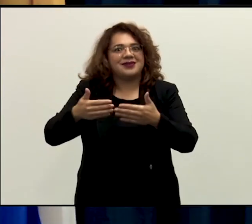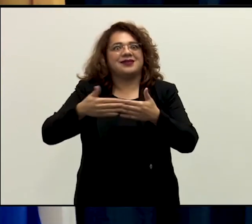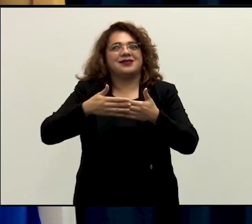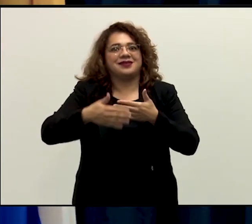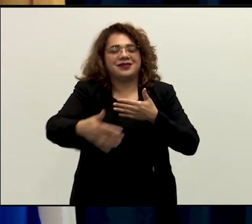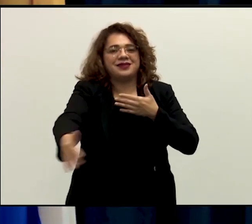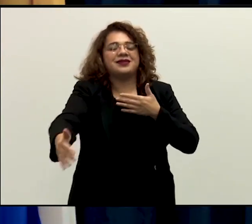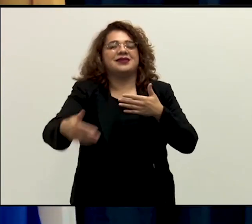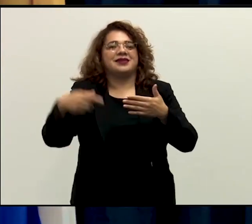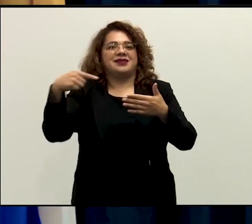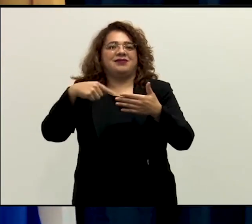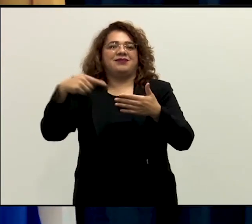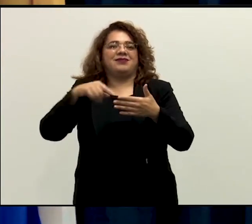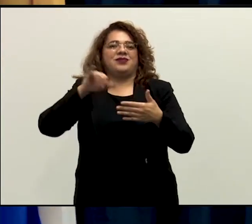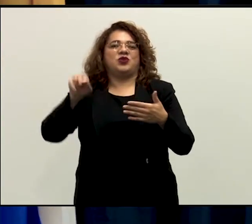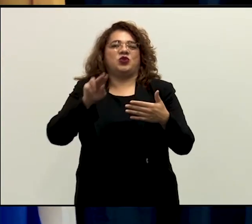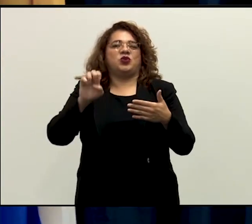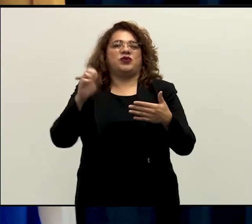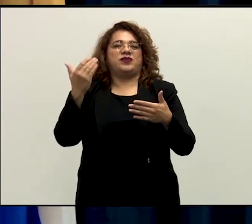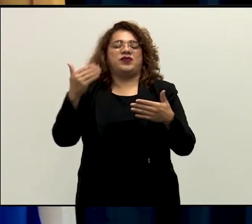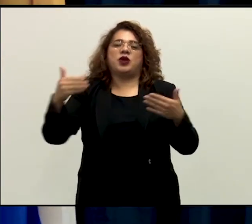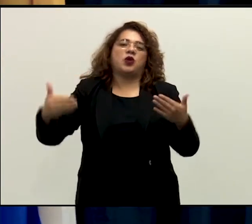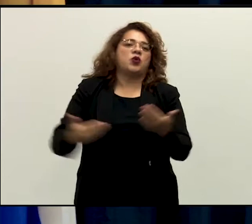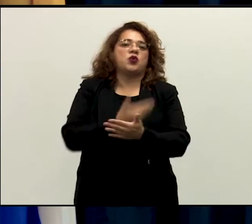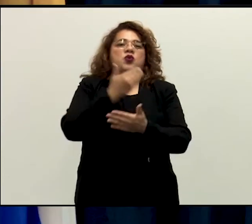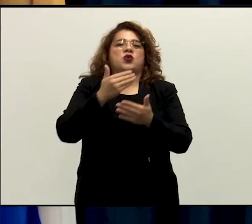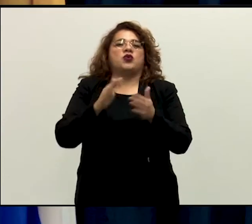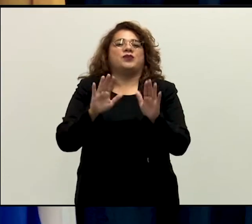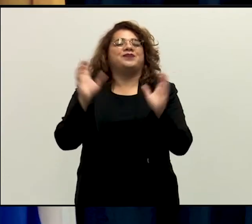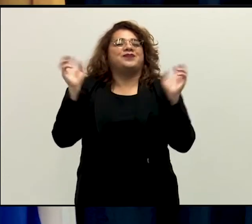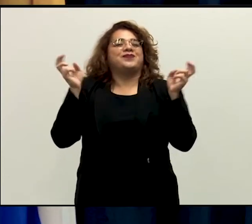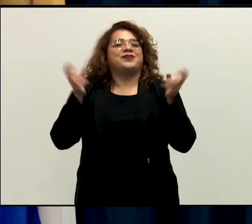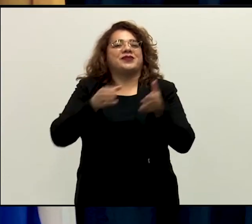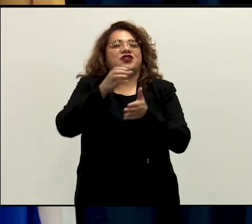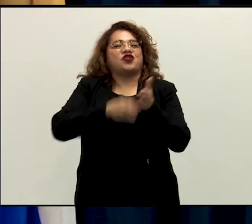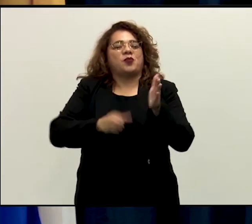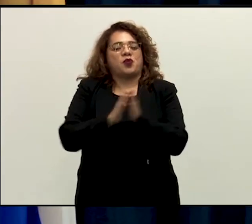a new chapter for us here in the city of Long Beach and across, across the state.